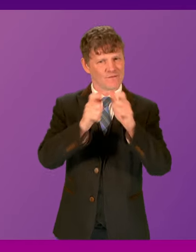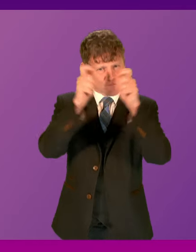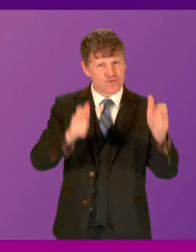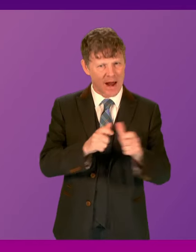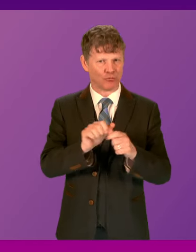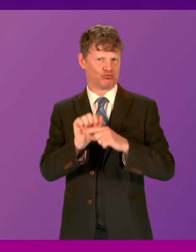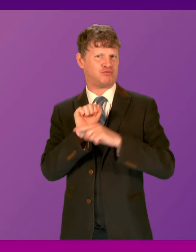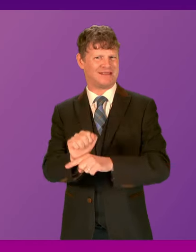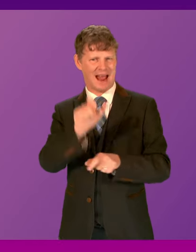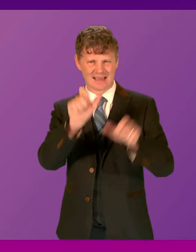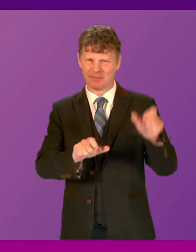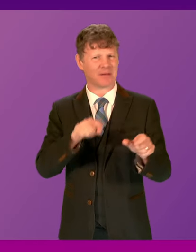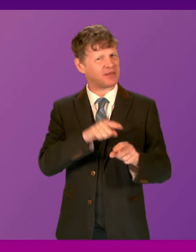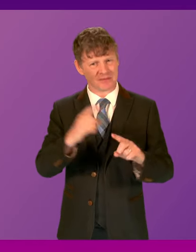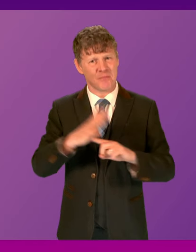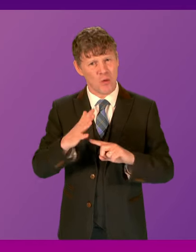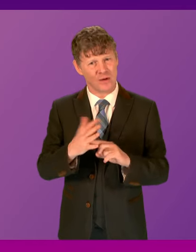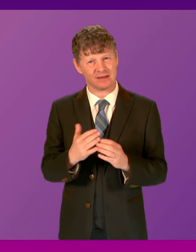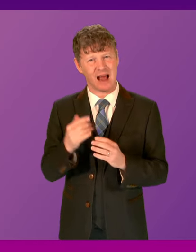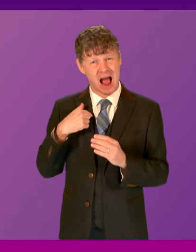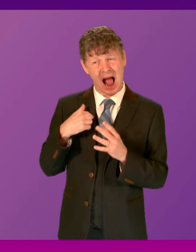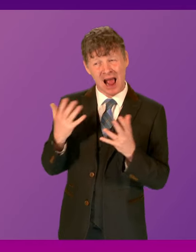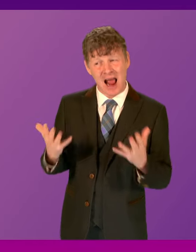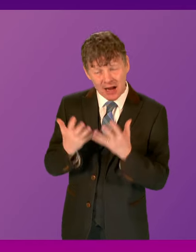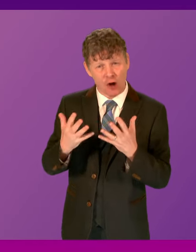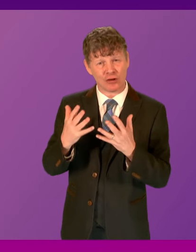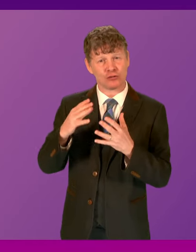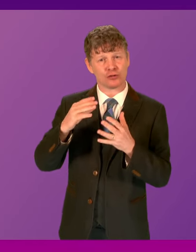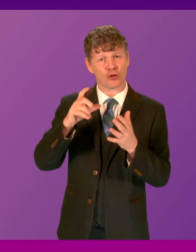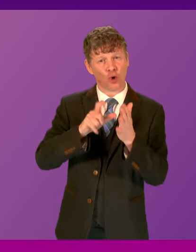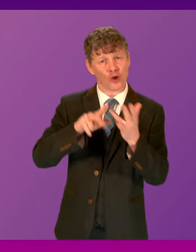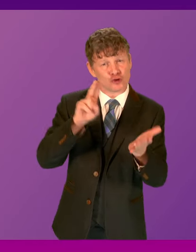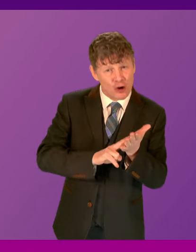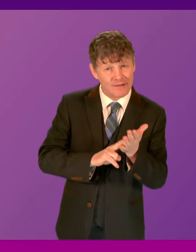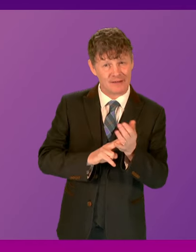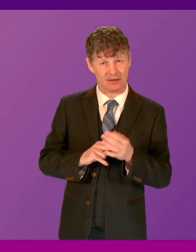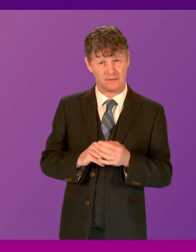incredibly important. I urge the Conservatives and Douglas Ross to realise that it would be far